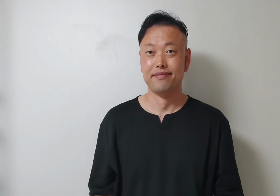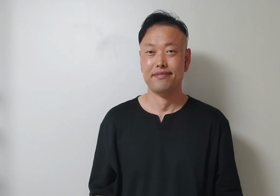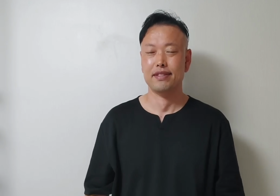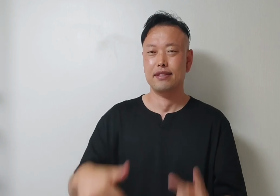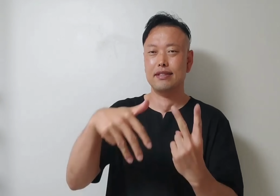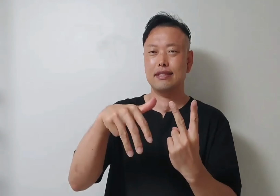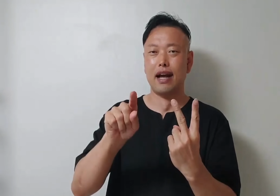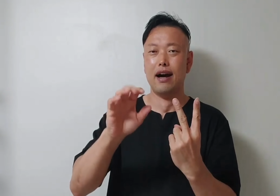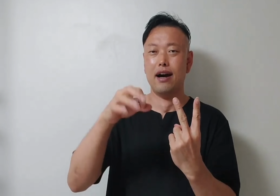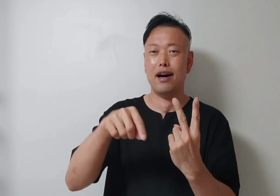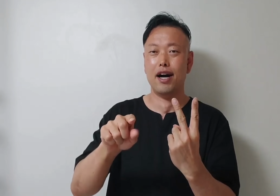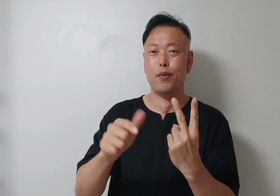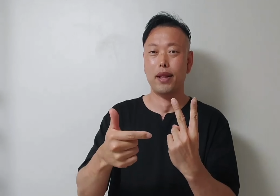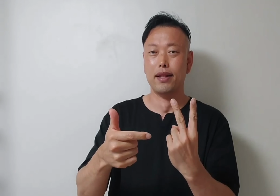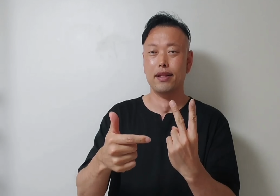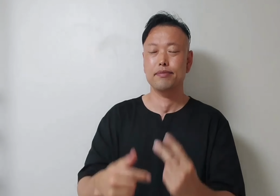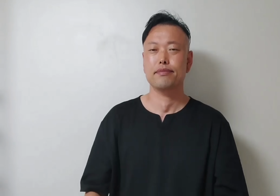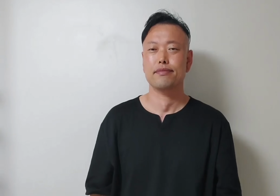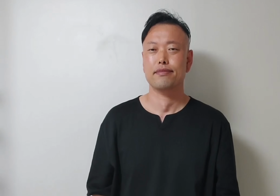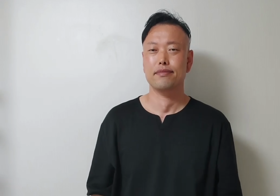If expressed in 2D,